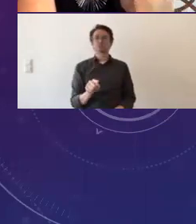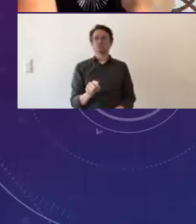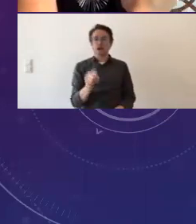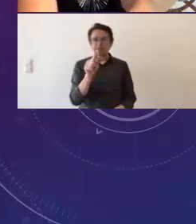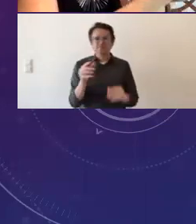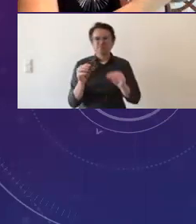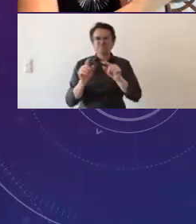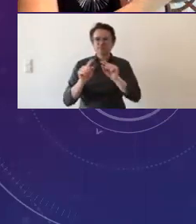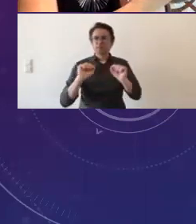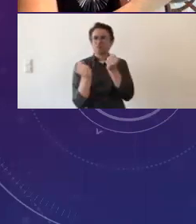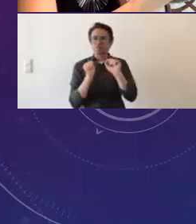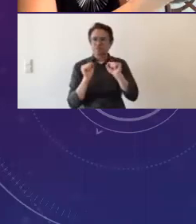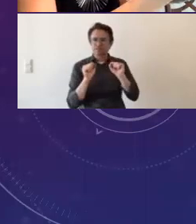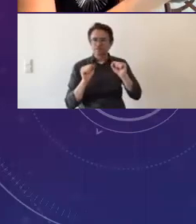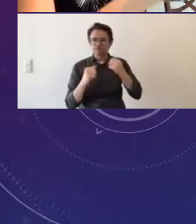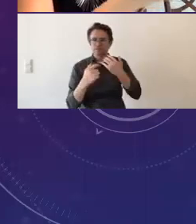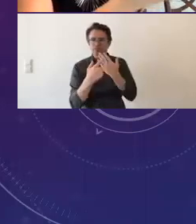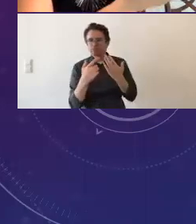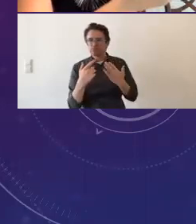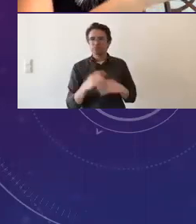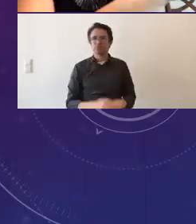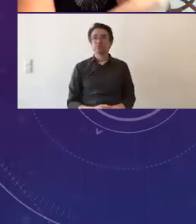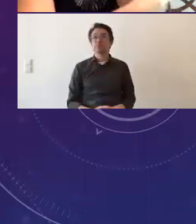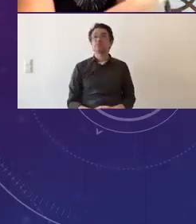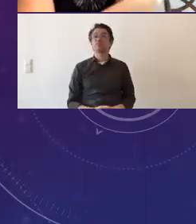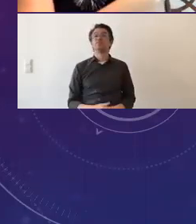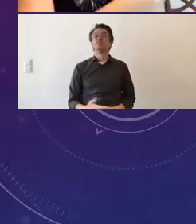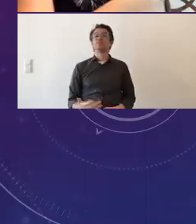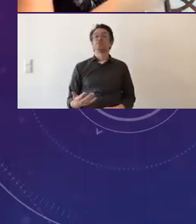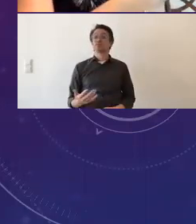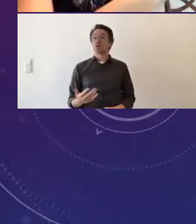means somebody in the left side has a question if I do there's something in